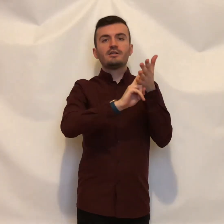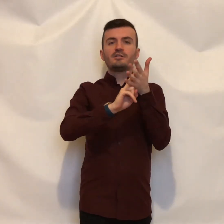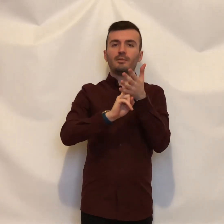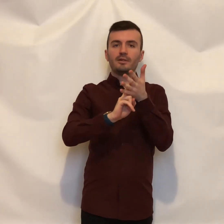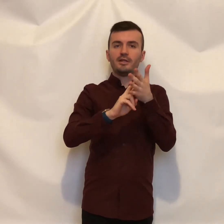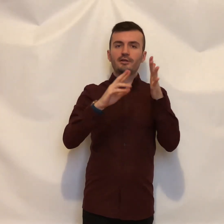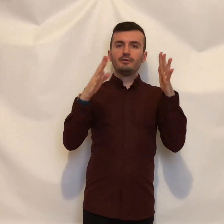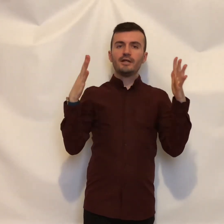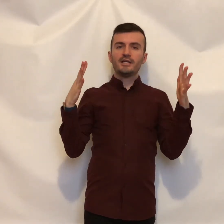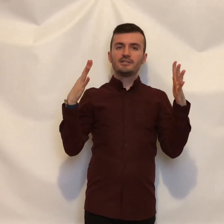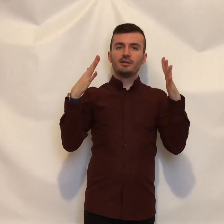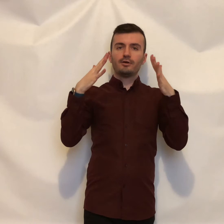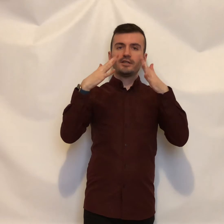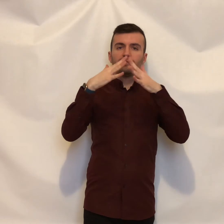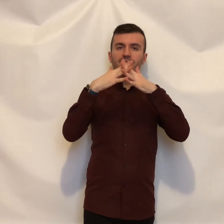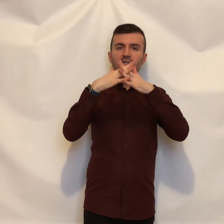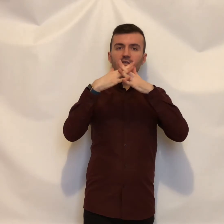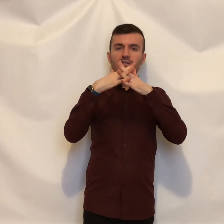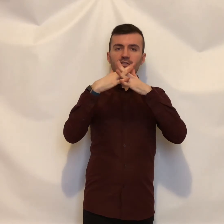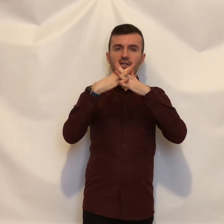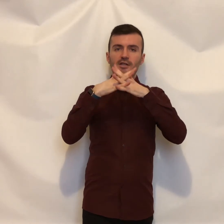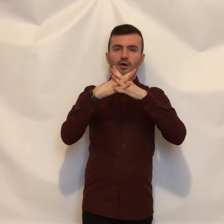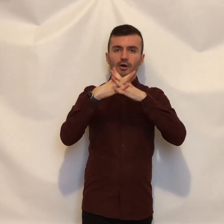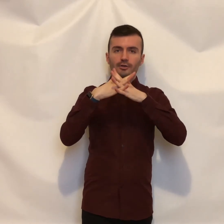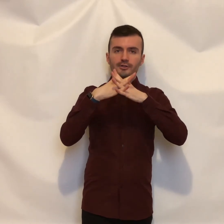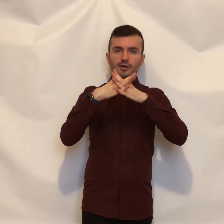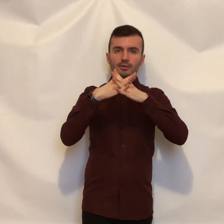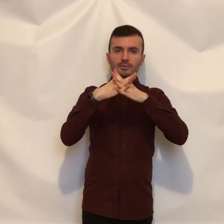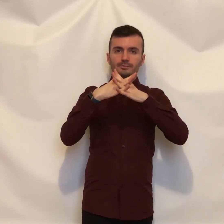'w', interlocking the fingers on the top